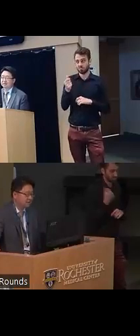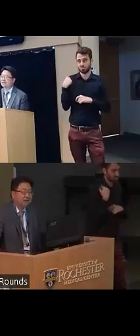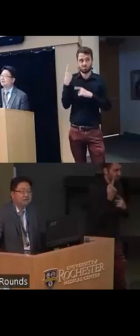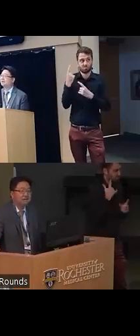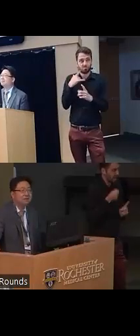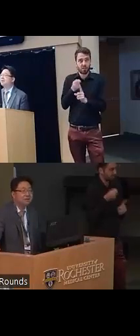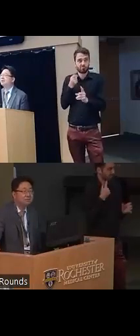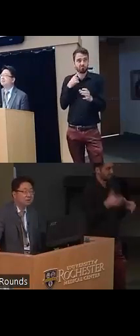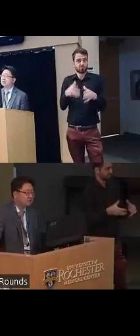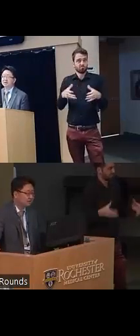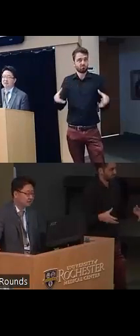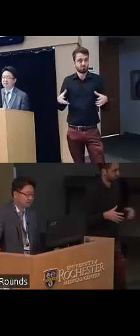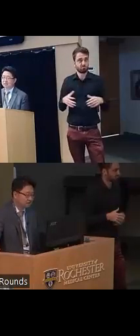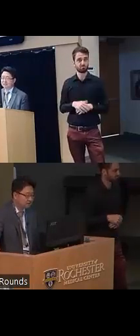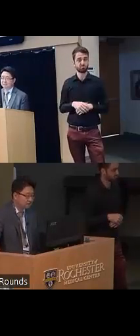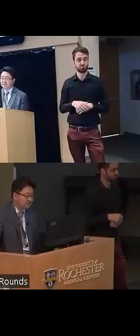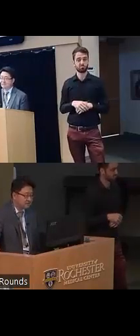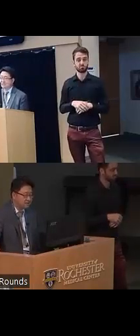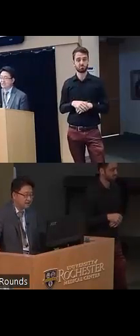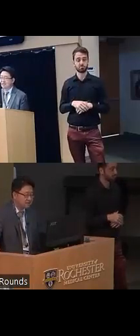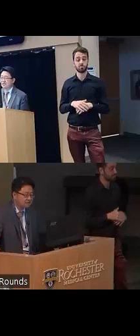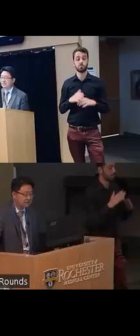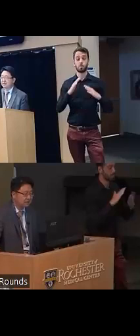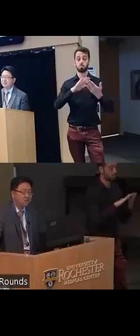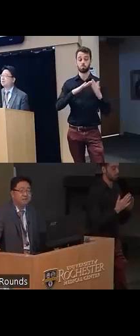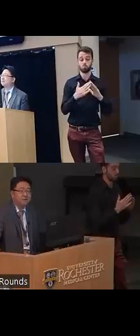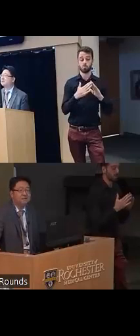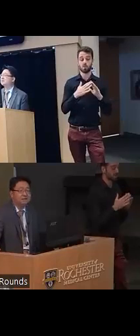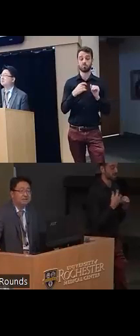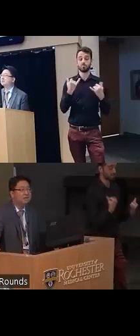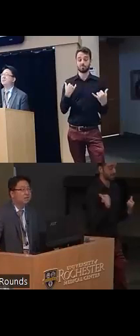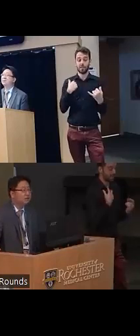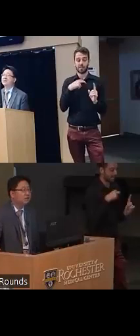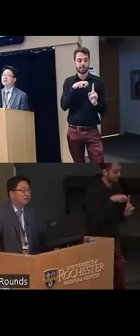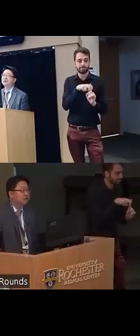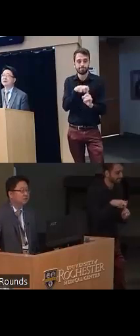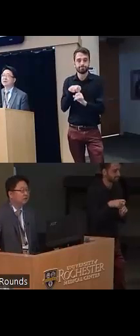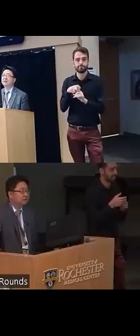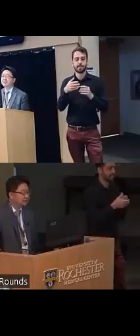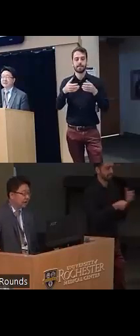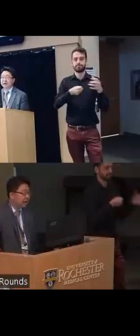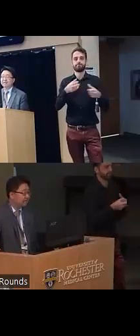and our community work is is increasing engagement in all levels and support you know there's a lot